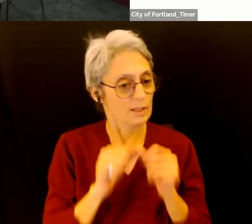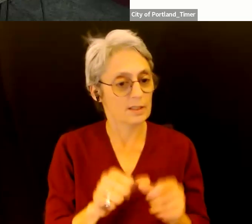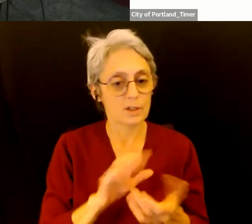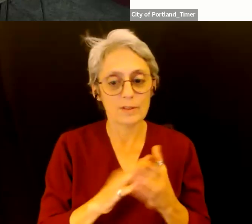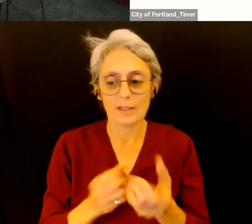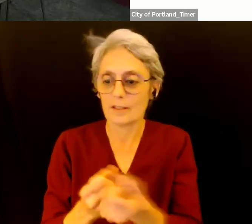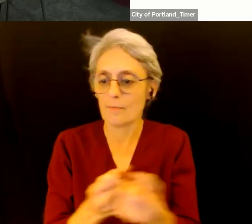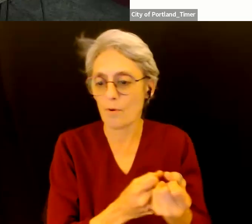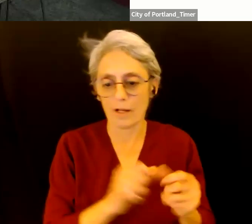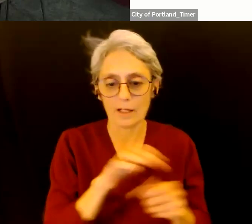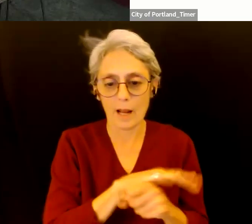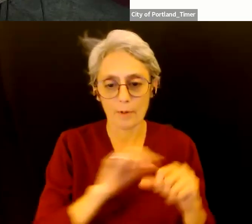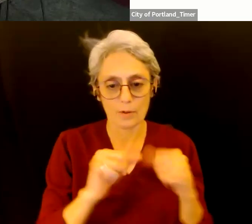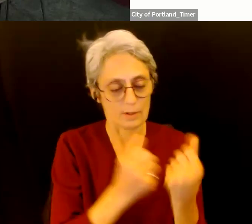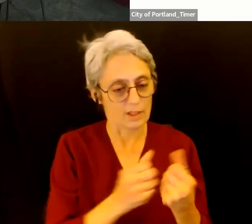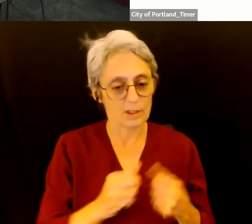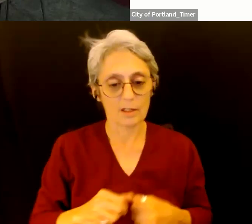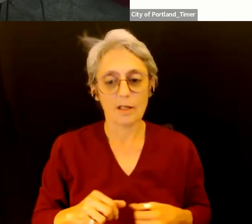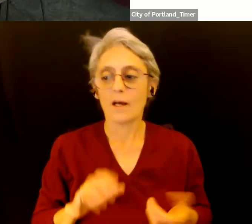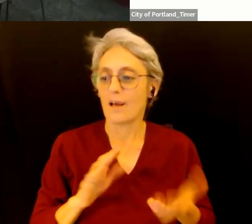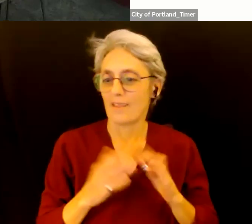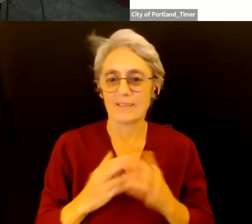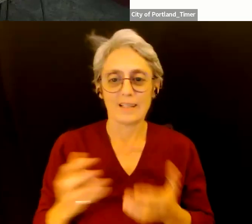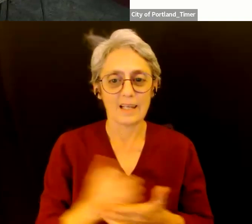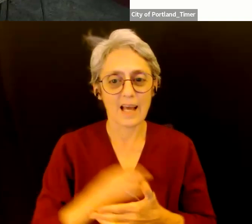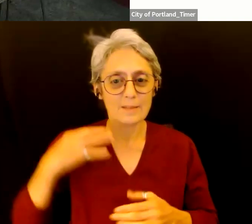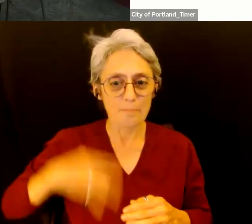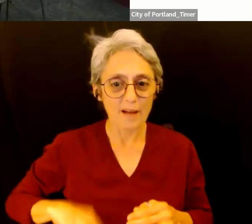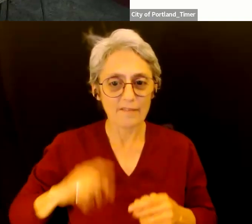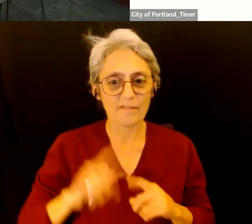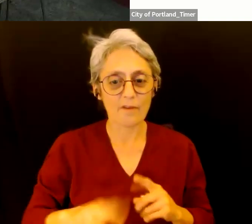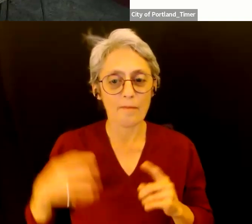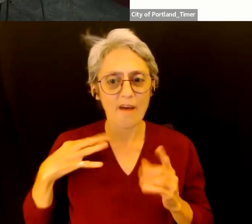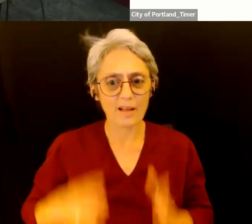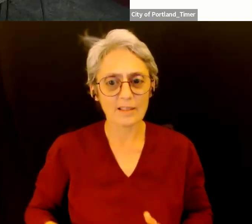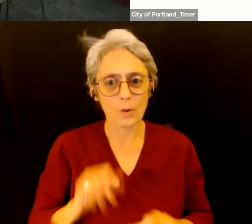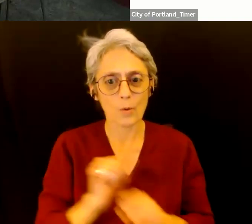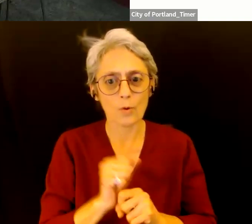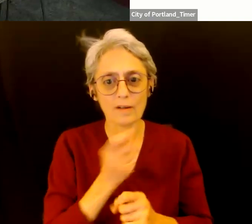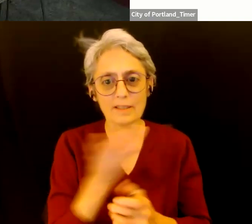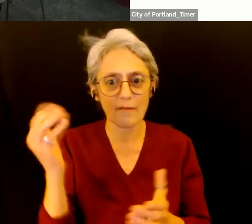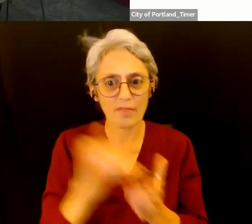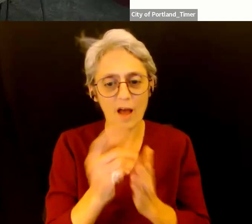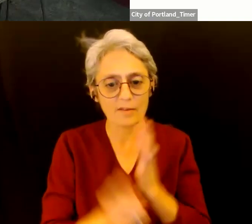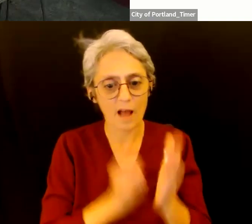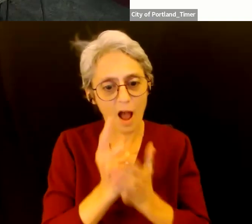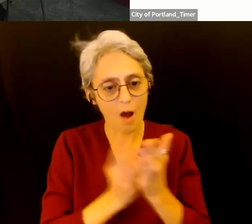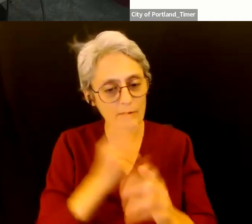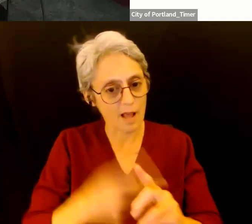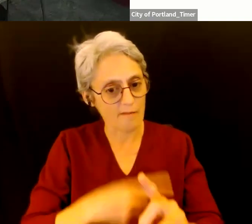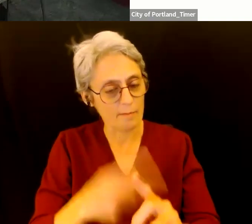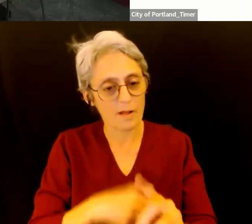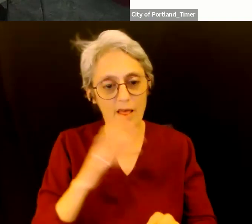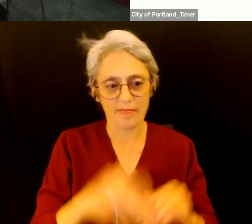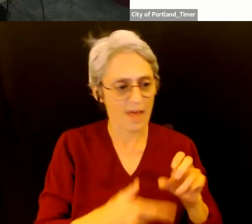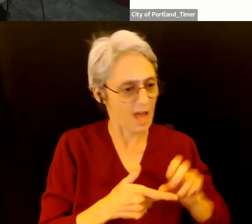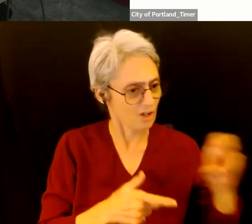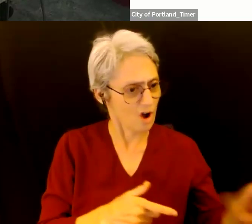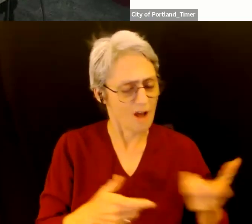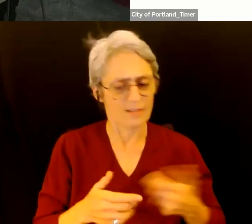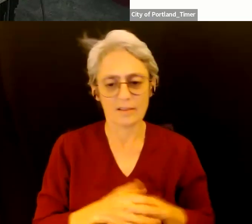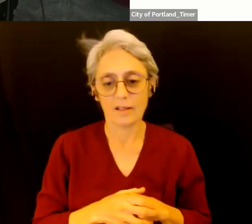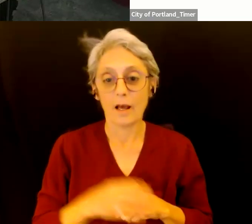The city gains far more benefit from our volunteers who work thousands of hours every month than it costs. And the benefit isn't just in terms of volunteer hours.